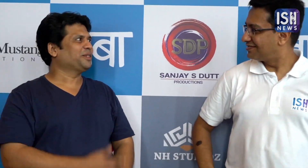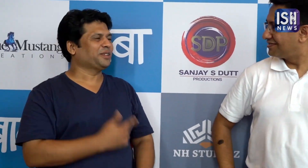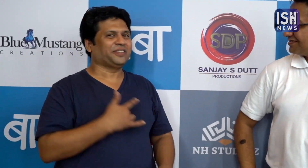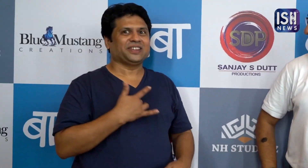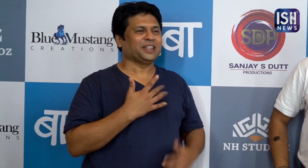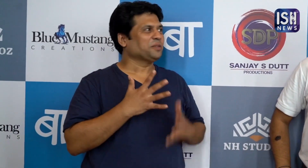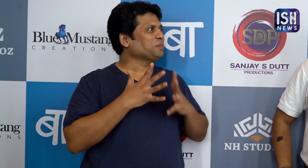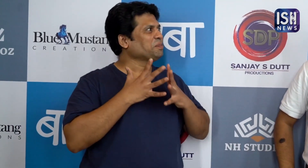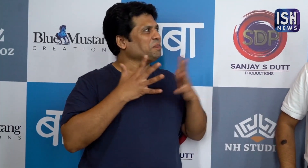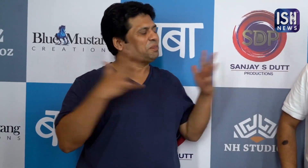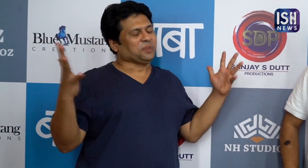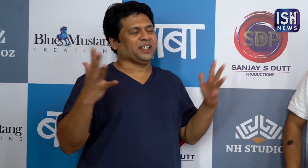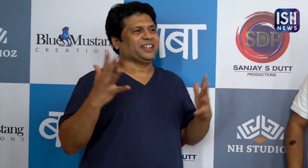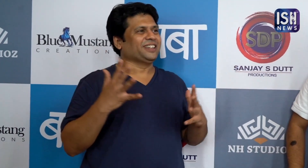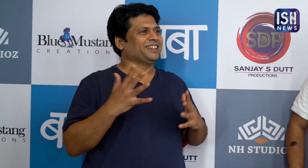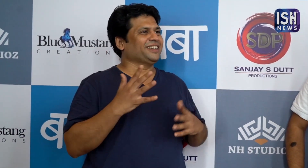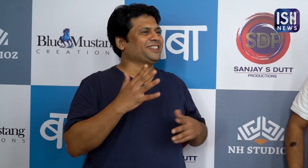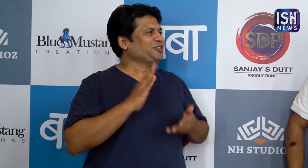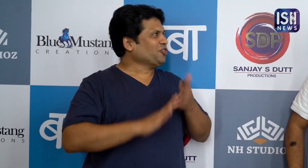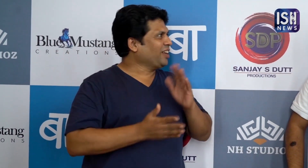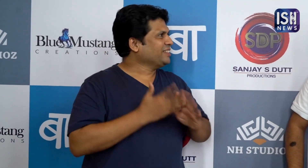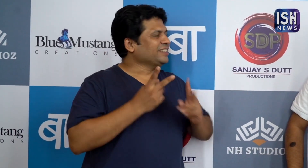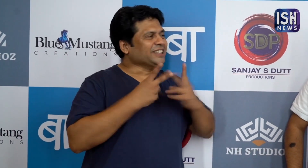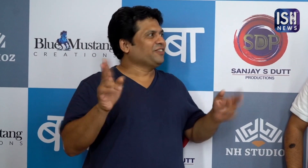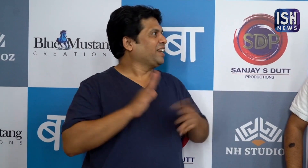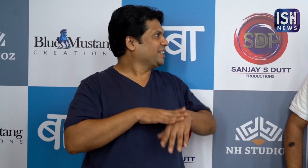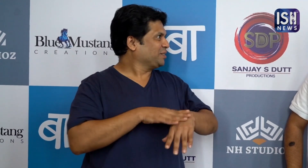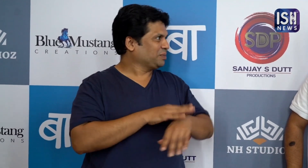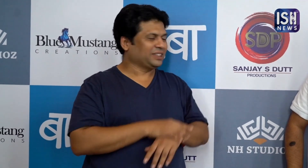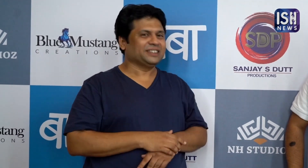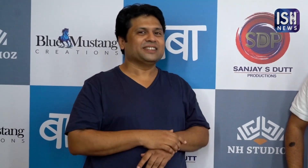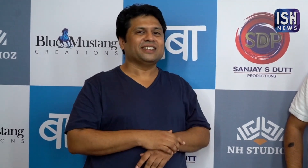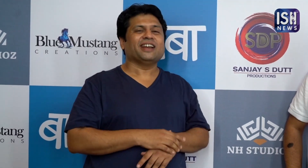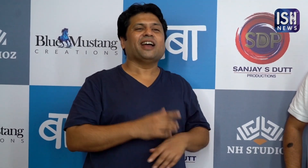This was a very big challenge and a very different experience for me.